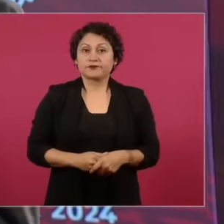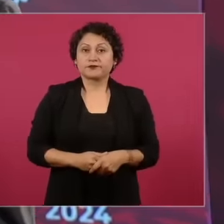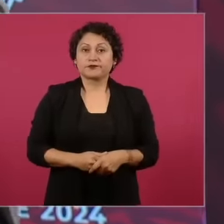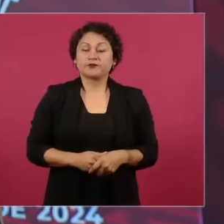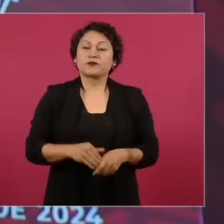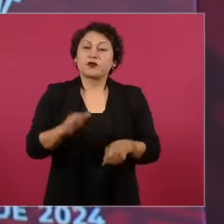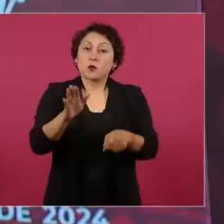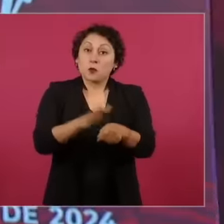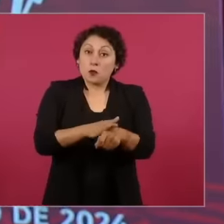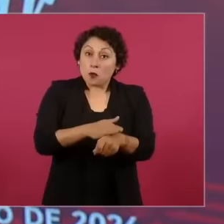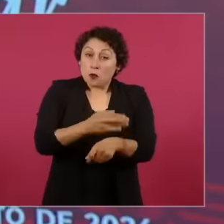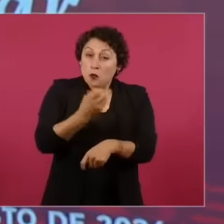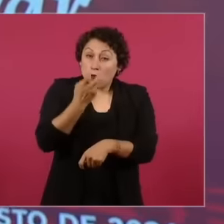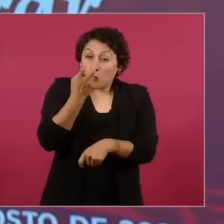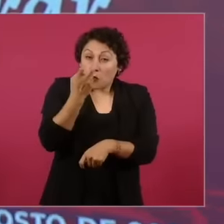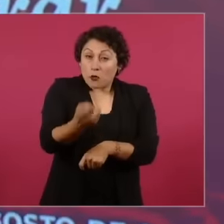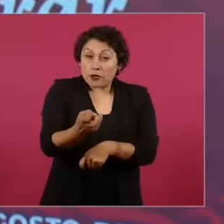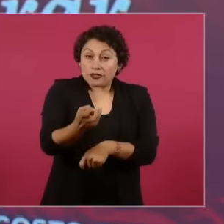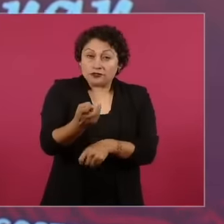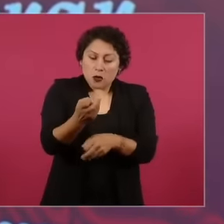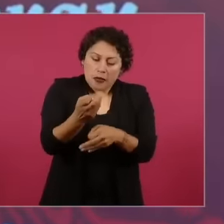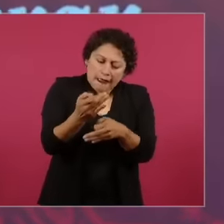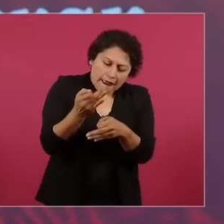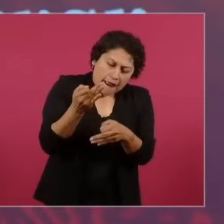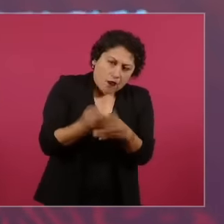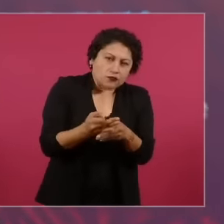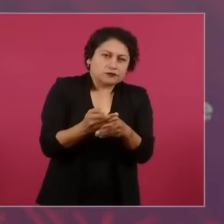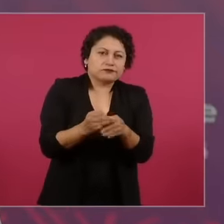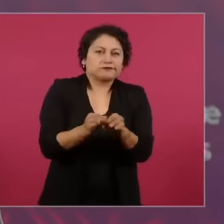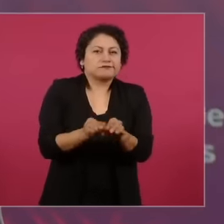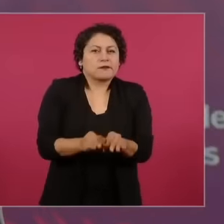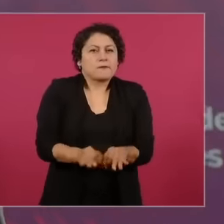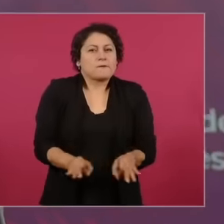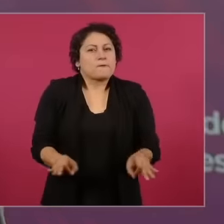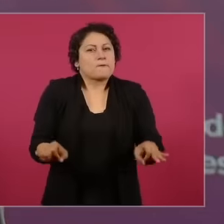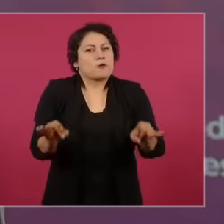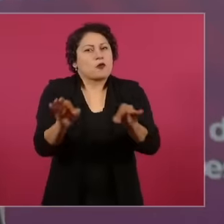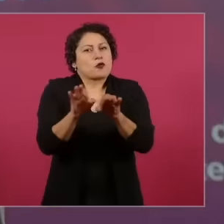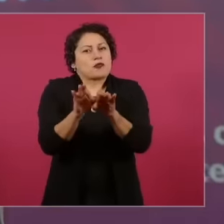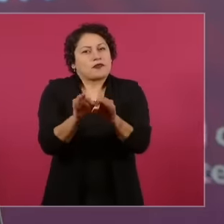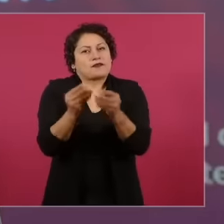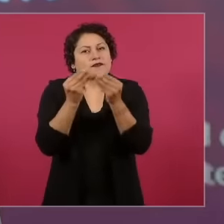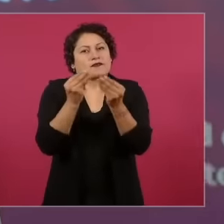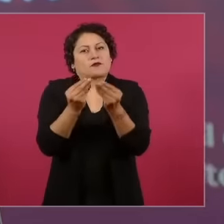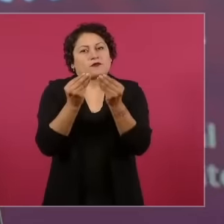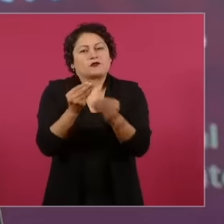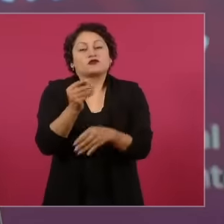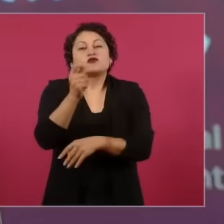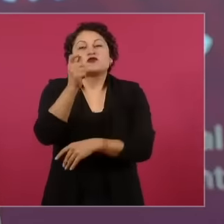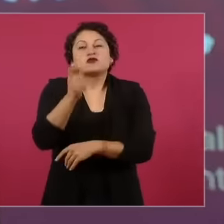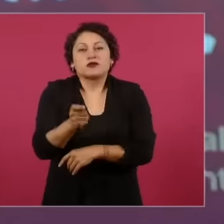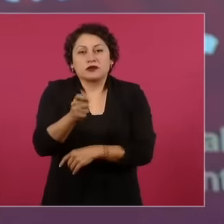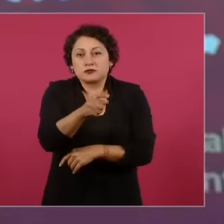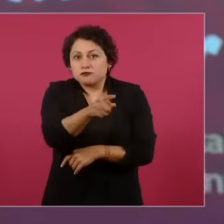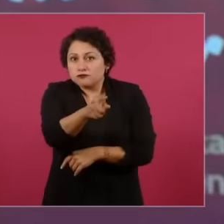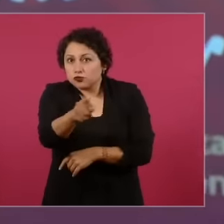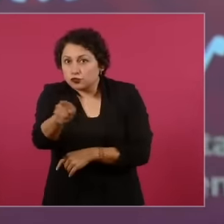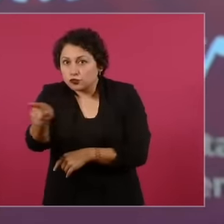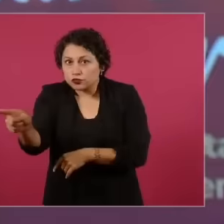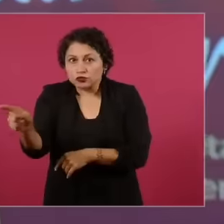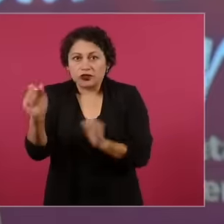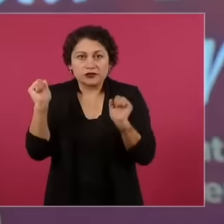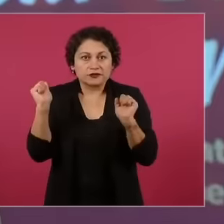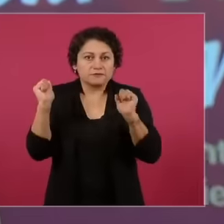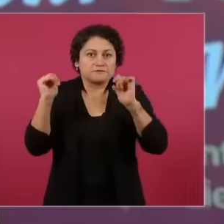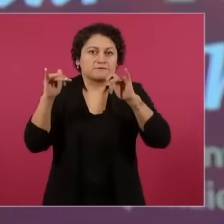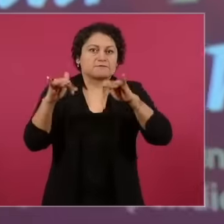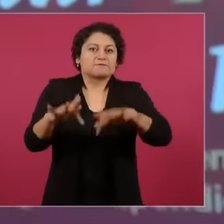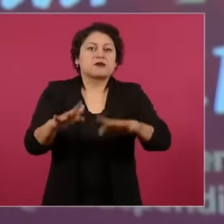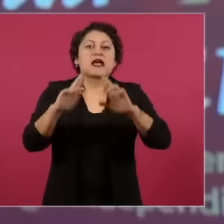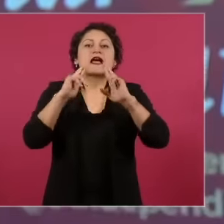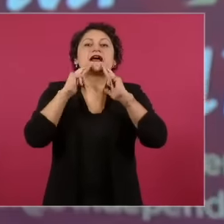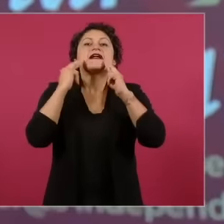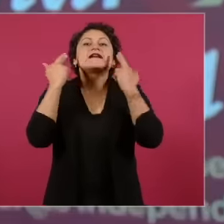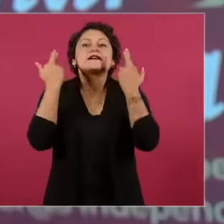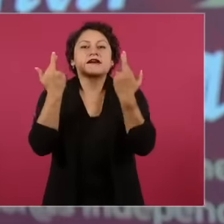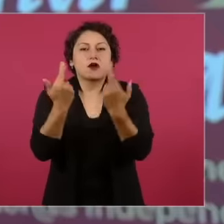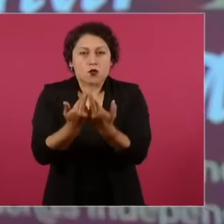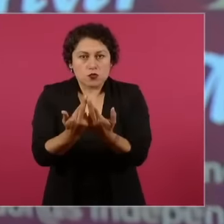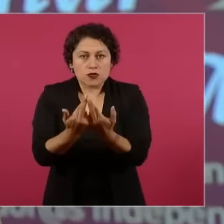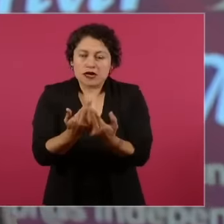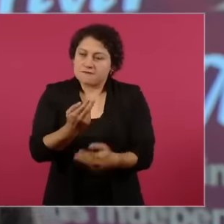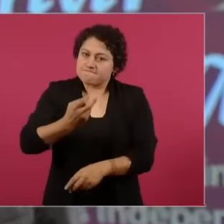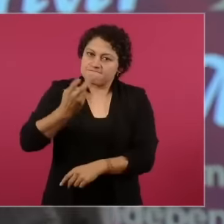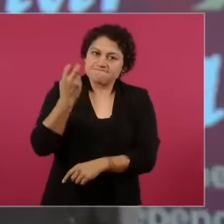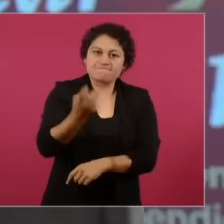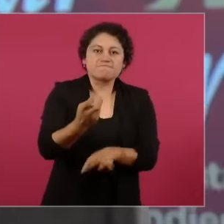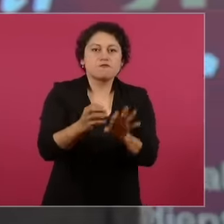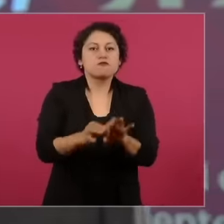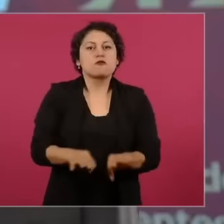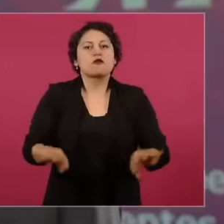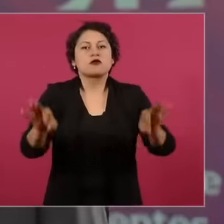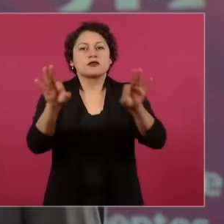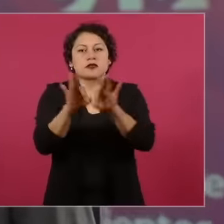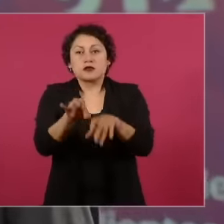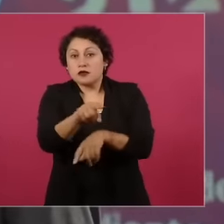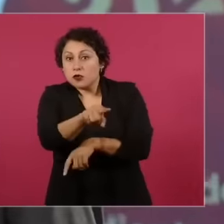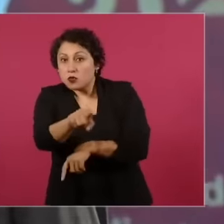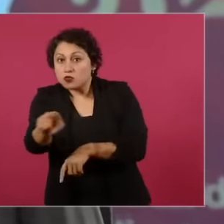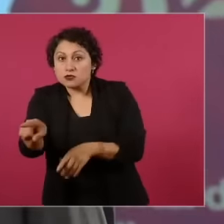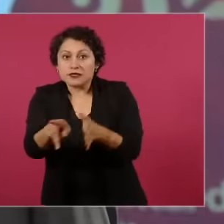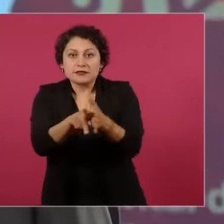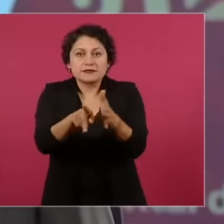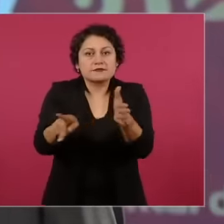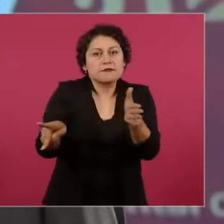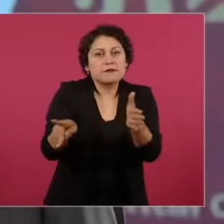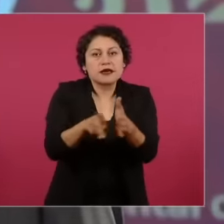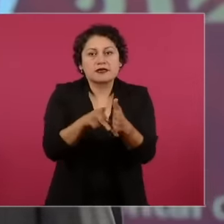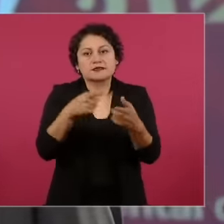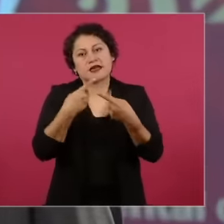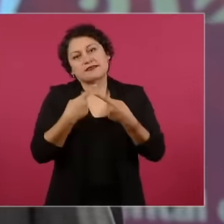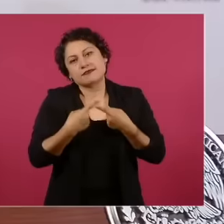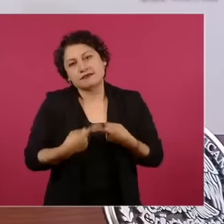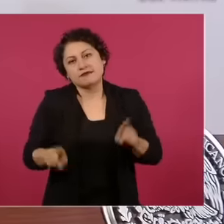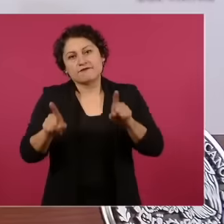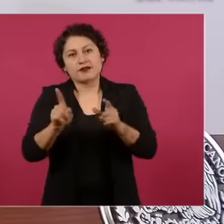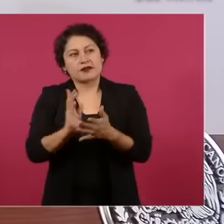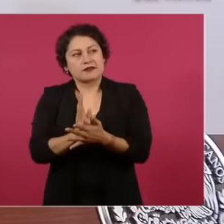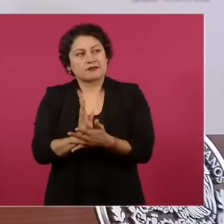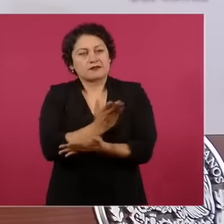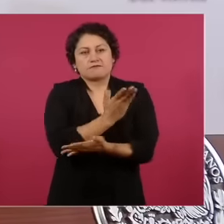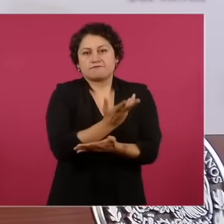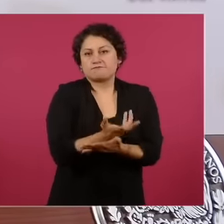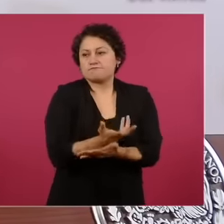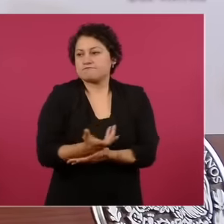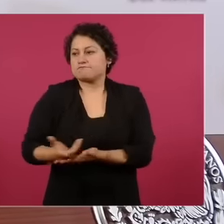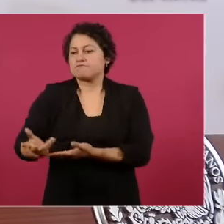very important that you come together as a press as independent alternative media